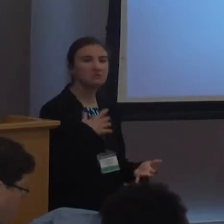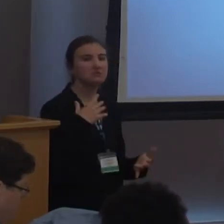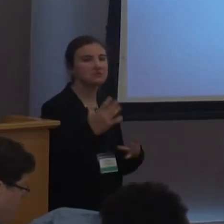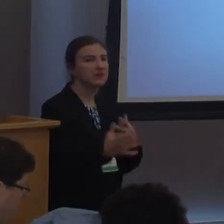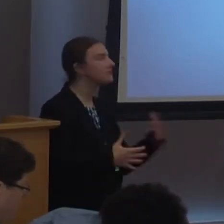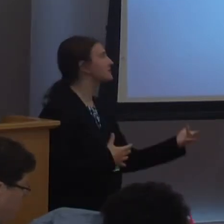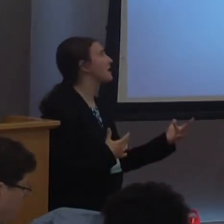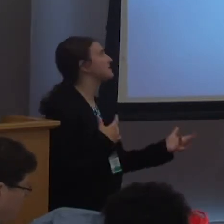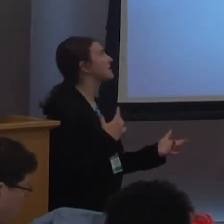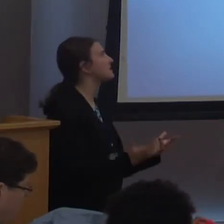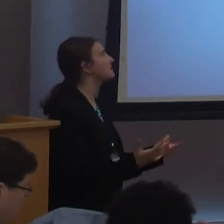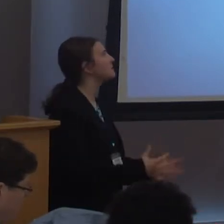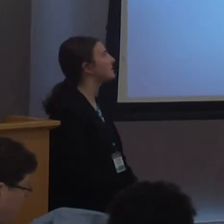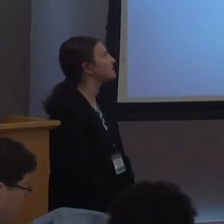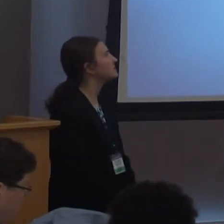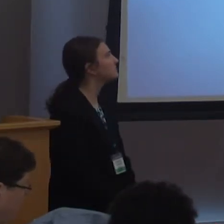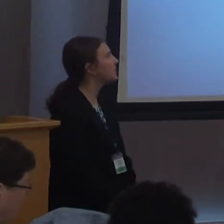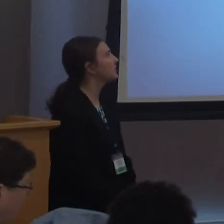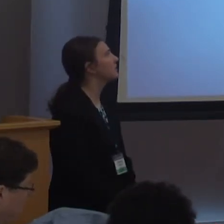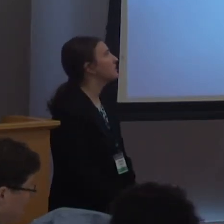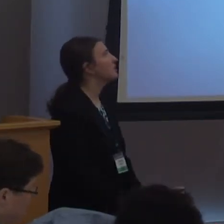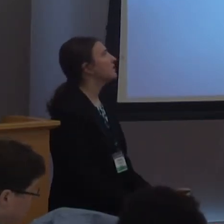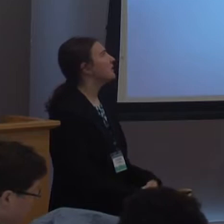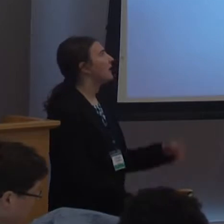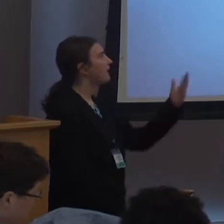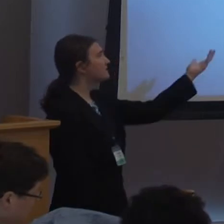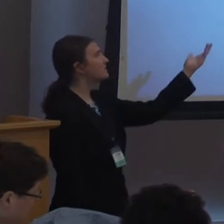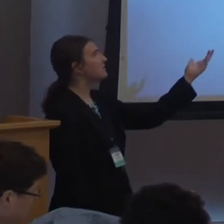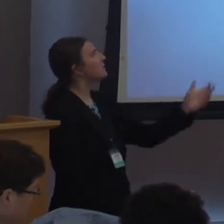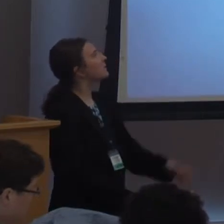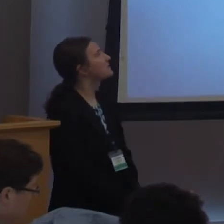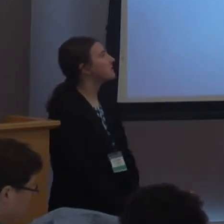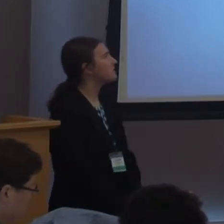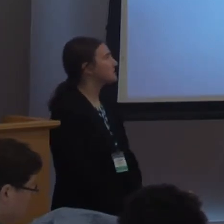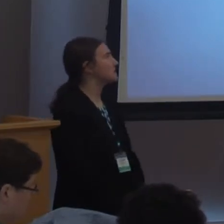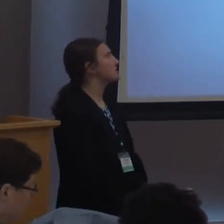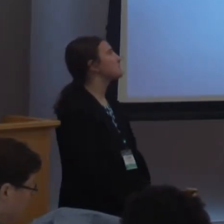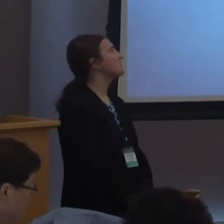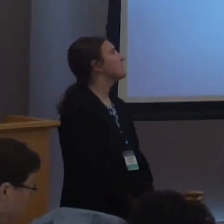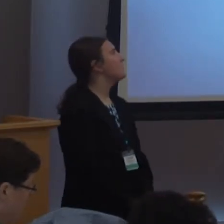posters and advertising in different places, but, and that's also coming up to logistics.